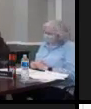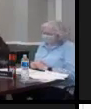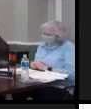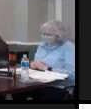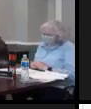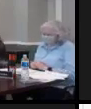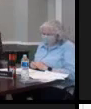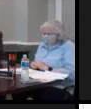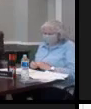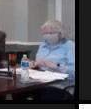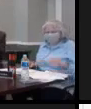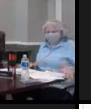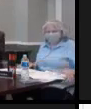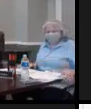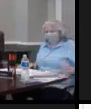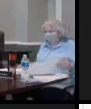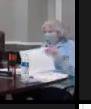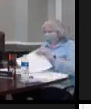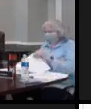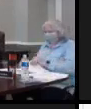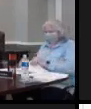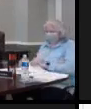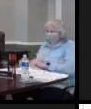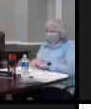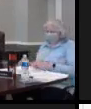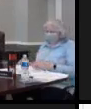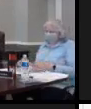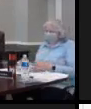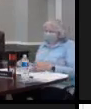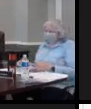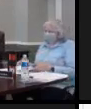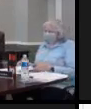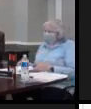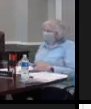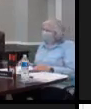Was that before just a Mr later? Hi. Switched back.